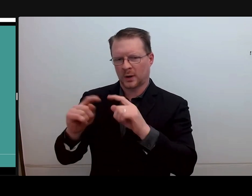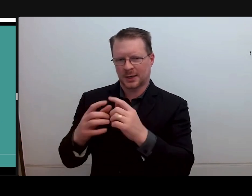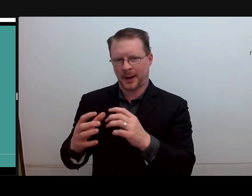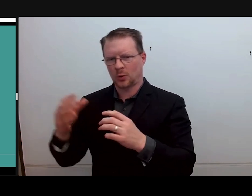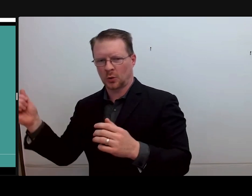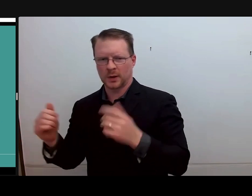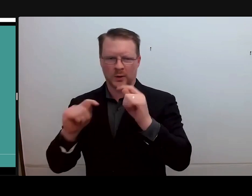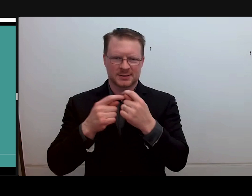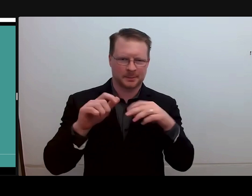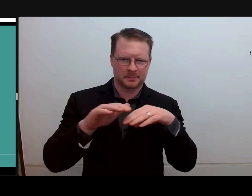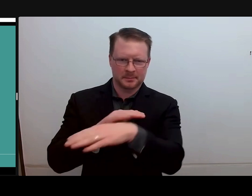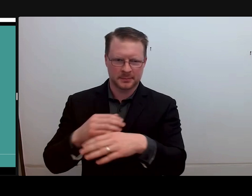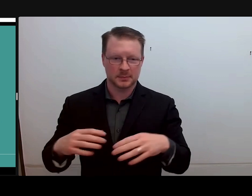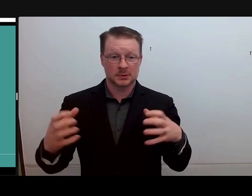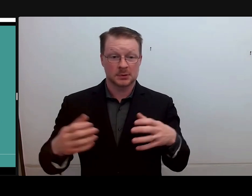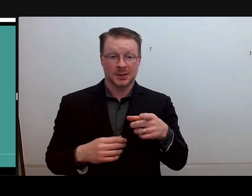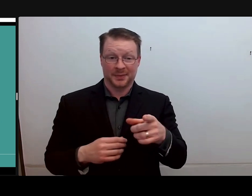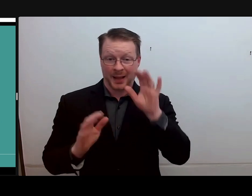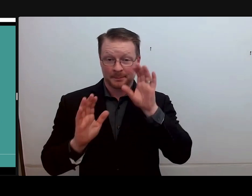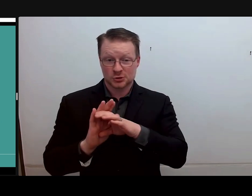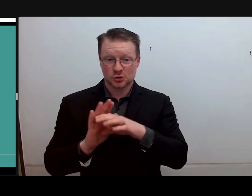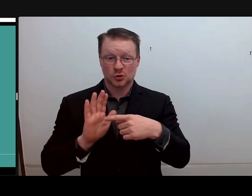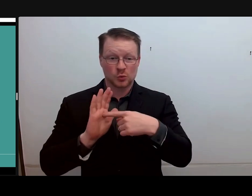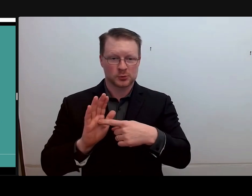with Hearing Loss. One team was outgoing, and another team was incoming.